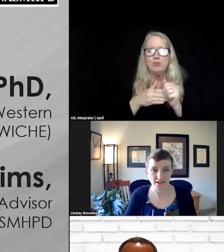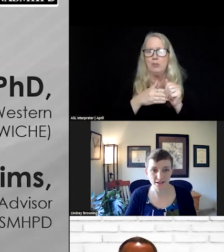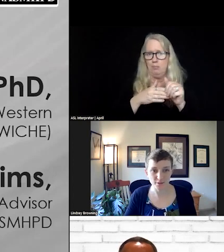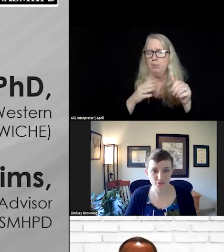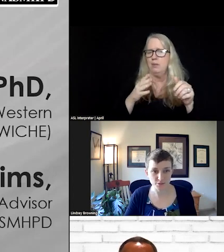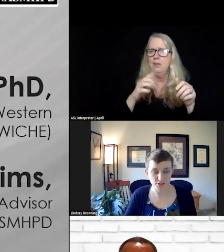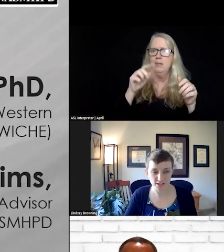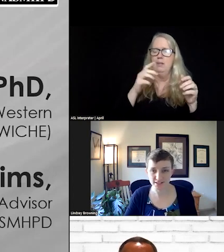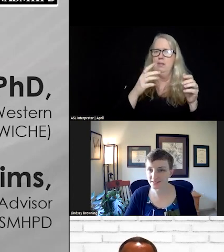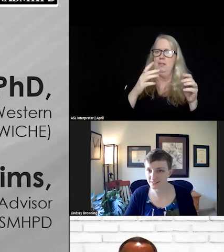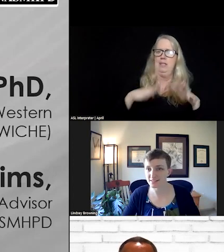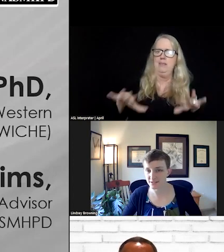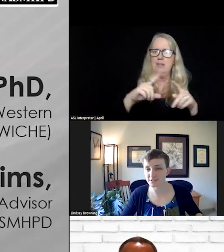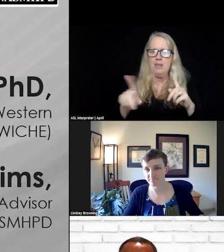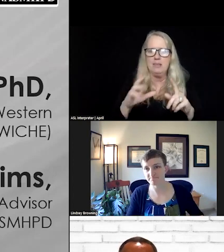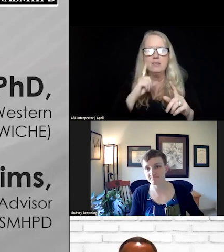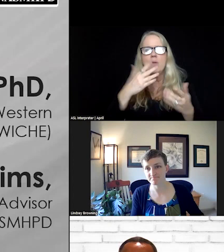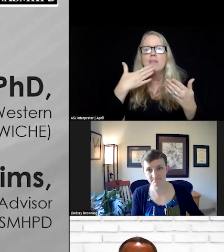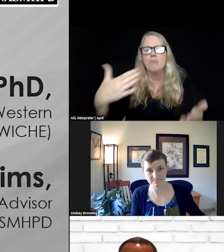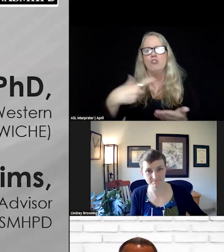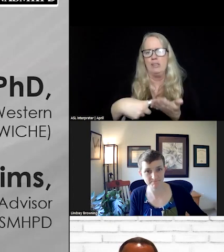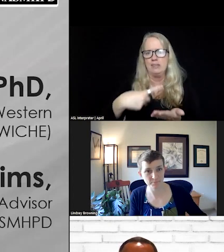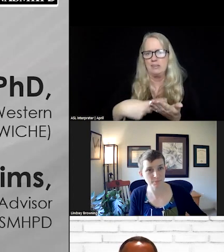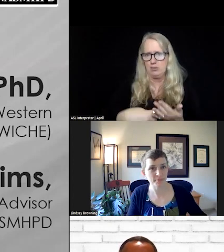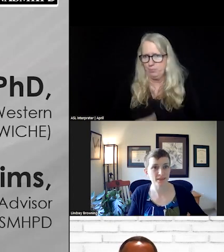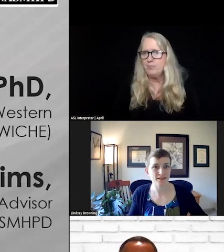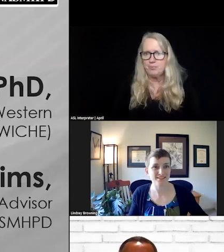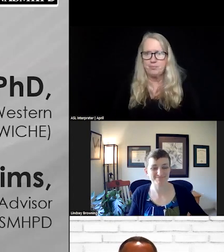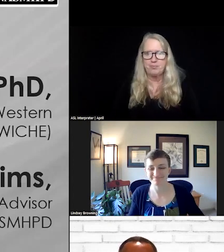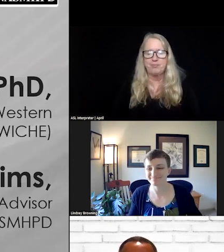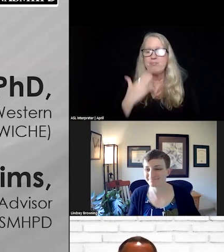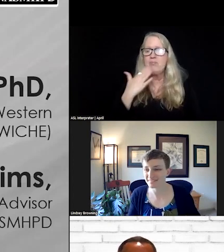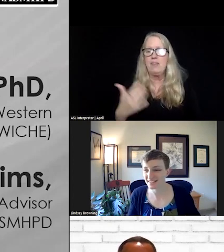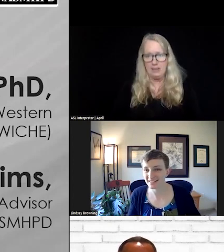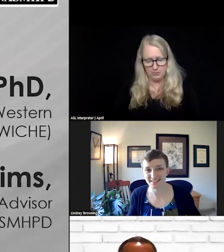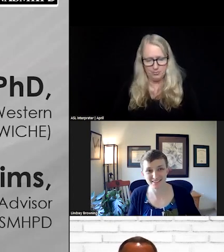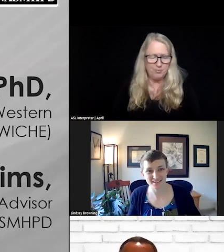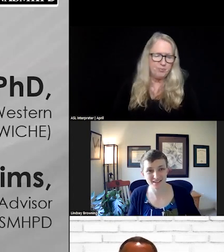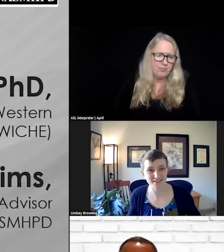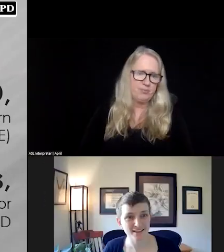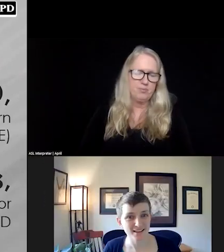I APPRECIATE THE DISCUSSION. THANK YOU. ALL RIGHT.